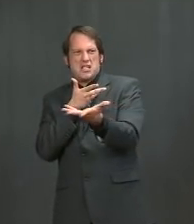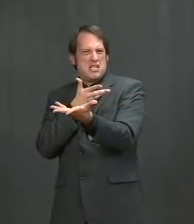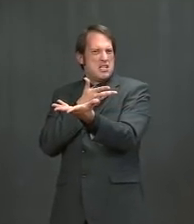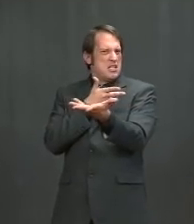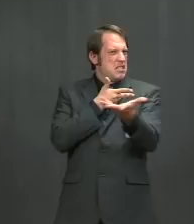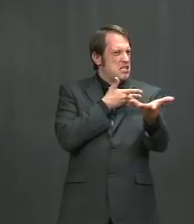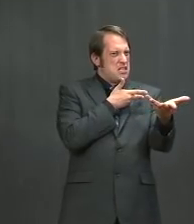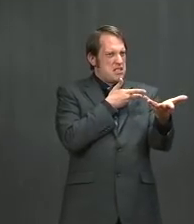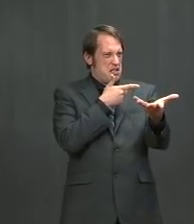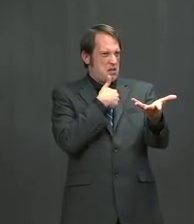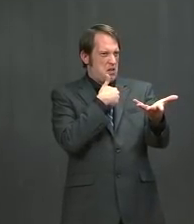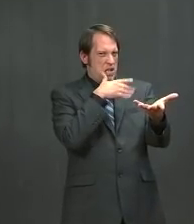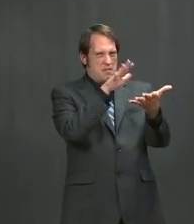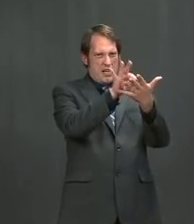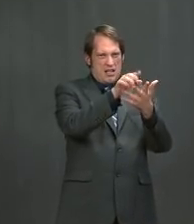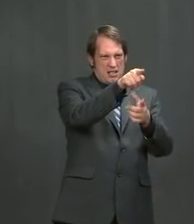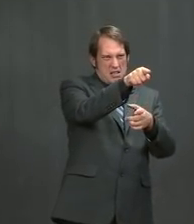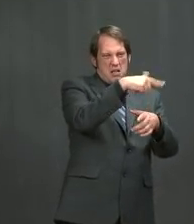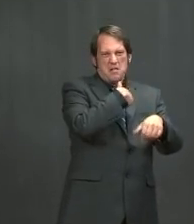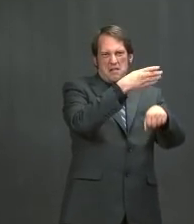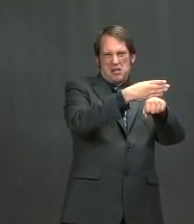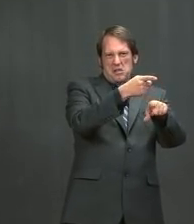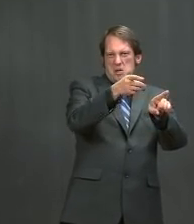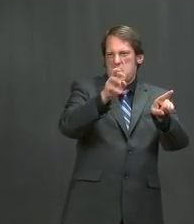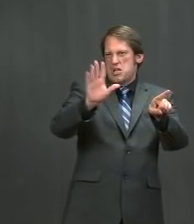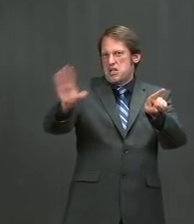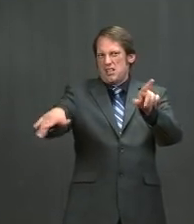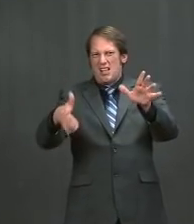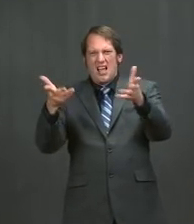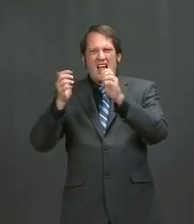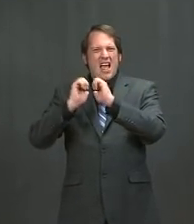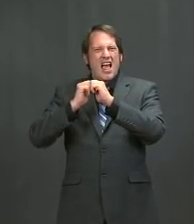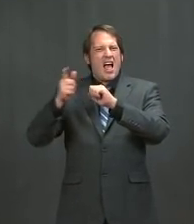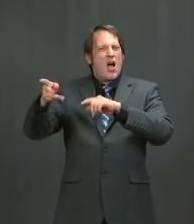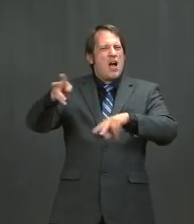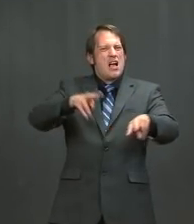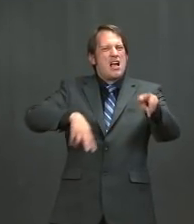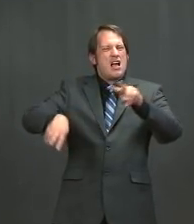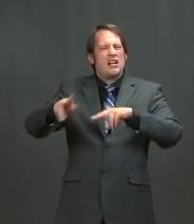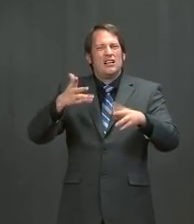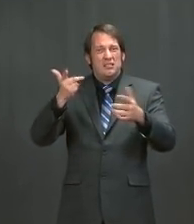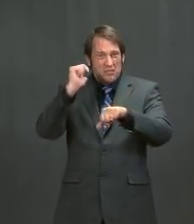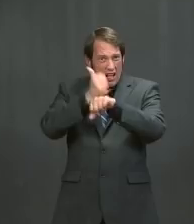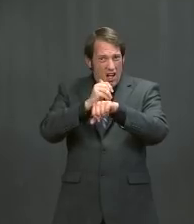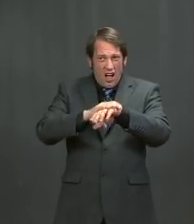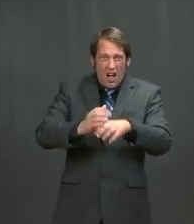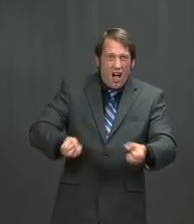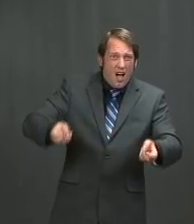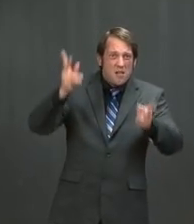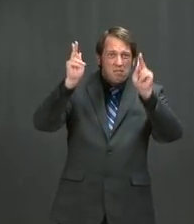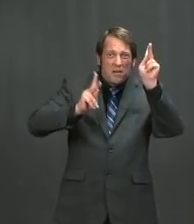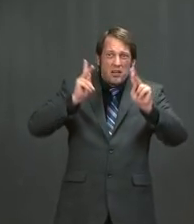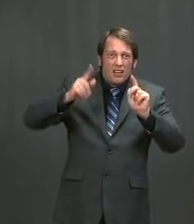based on state population, or is a federal department deciding which is a more critical project than another?